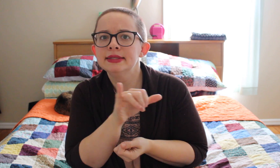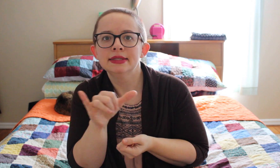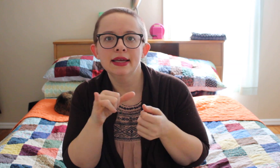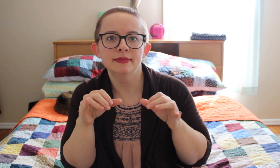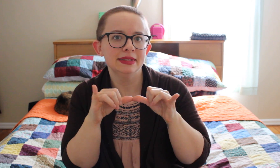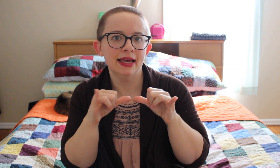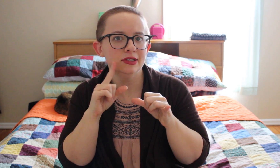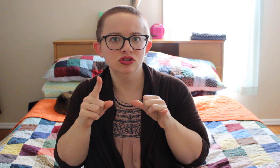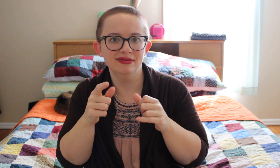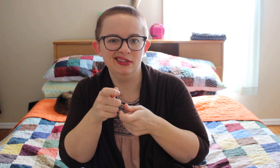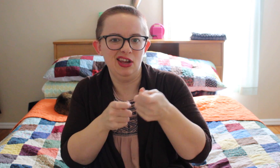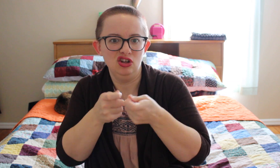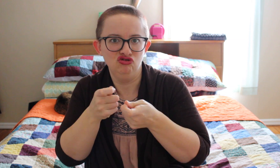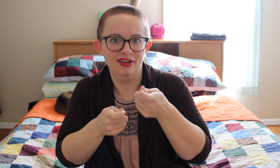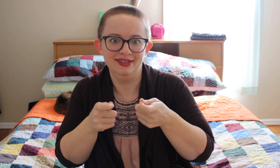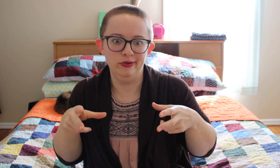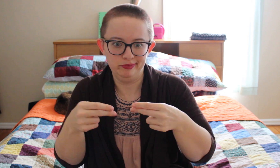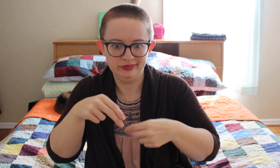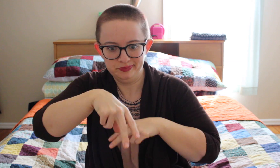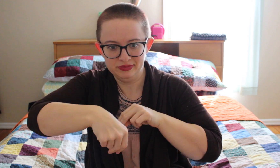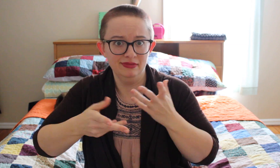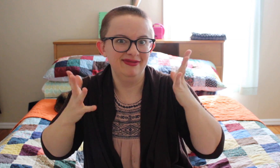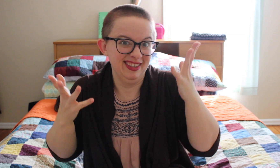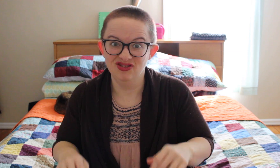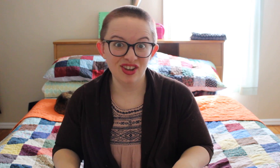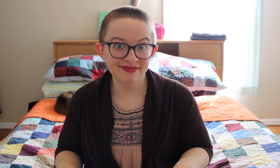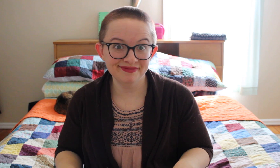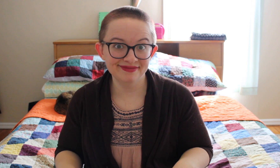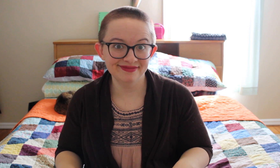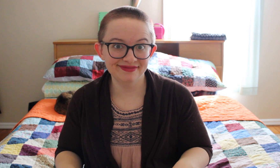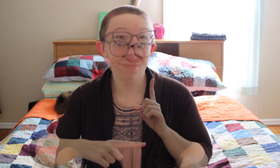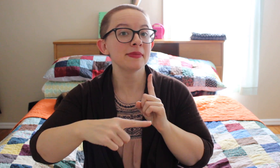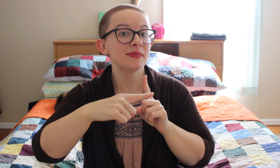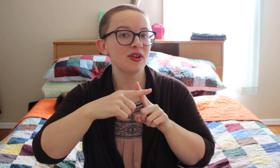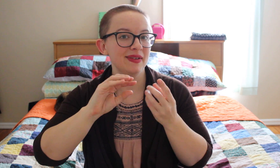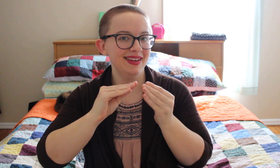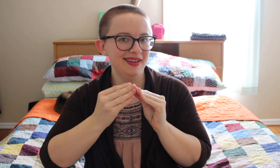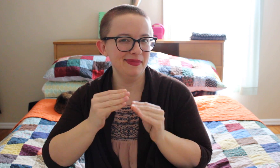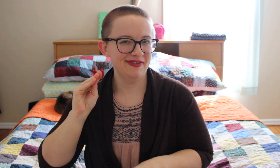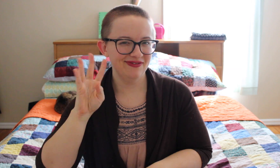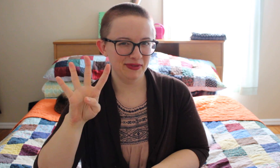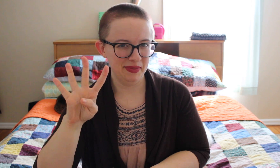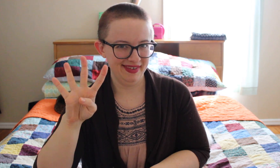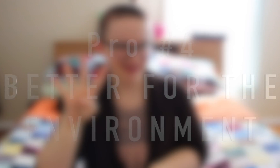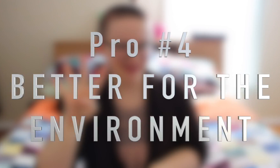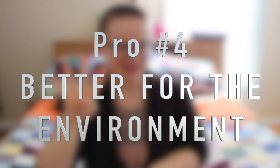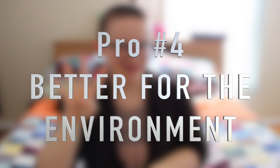It doesn't matter because it's the same size. You just you just adjust the diaper. Pro number four